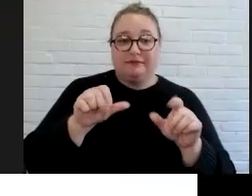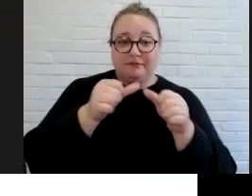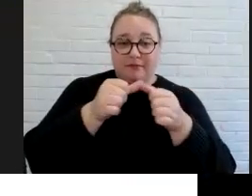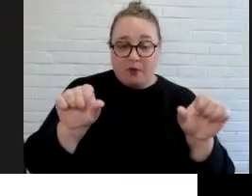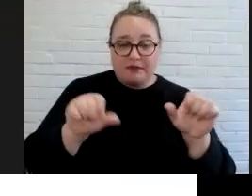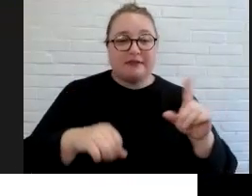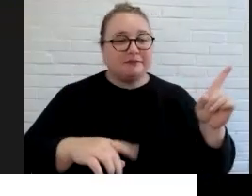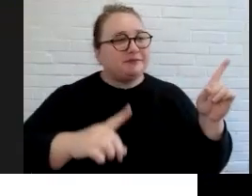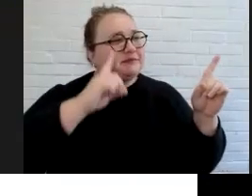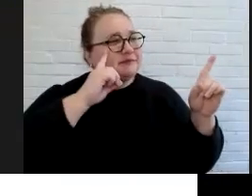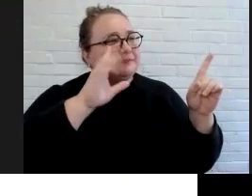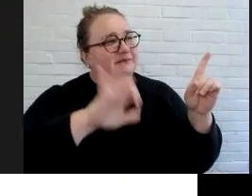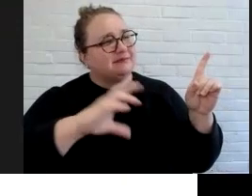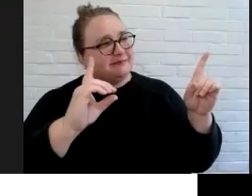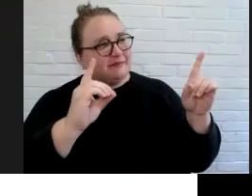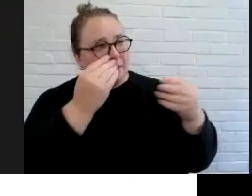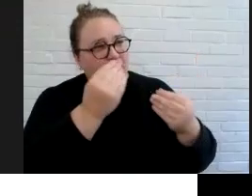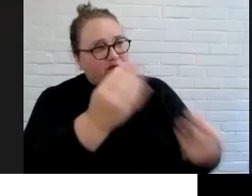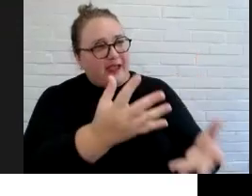I think it was like D but can't remember.